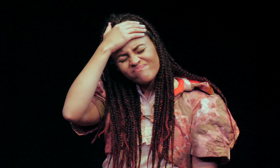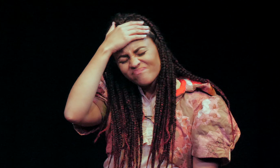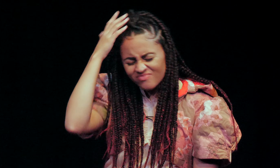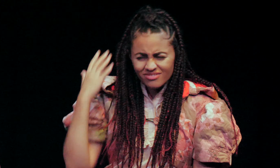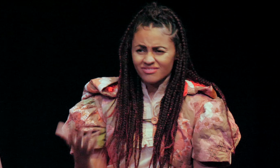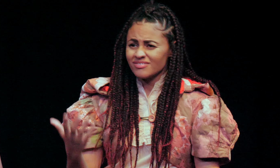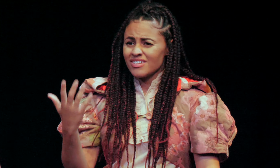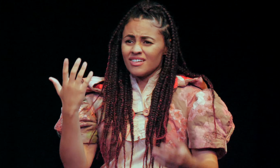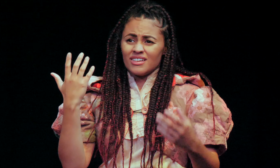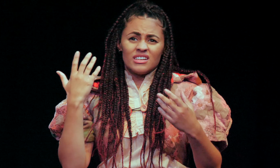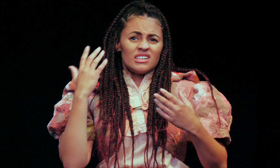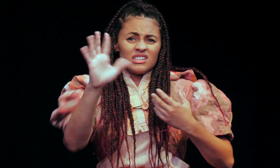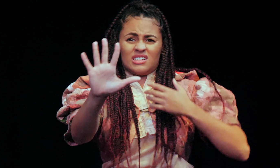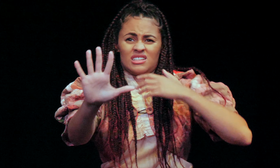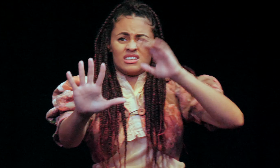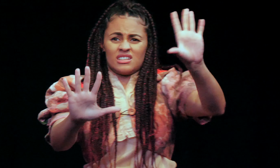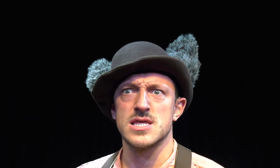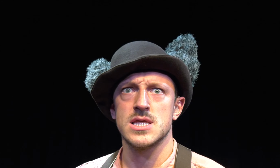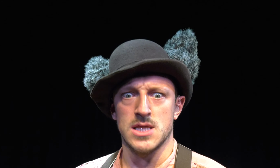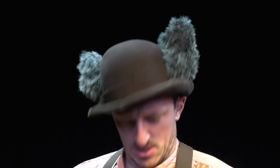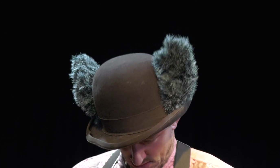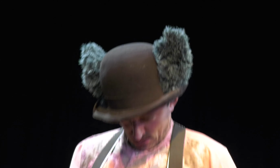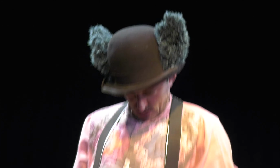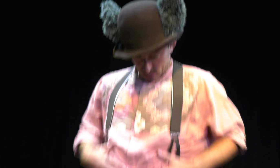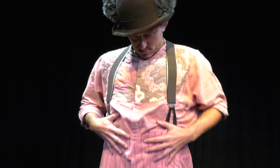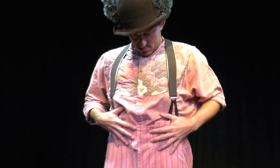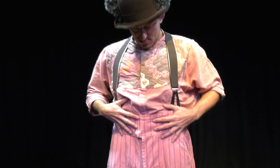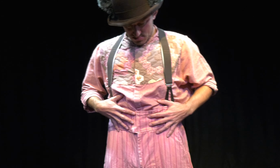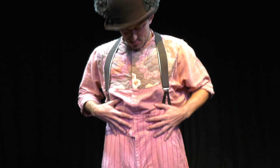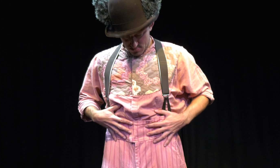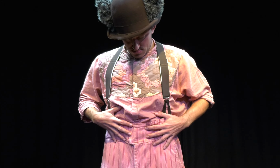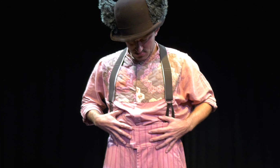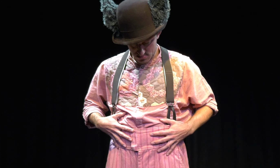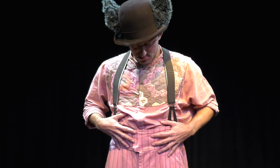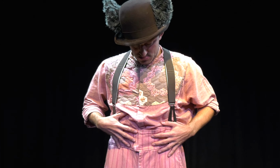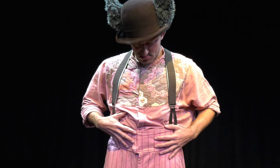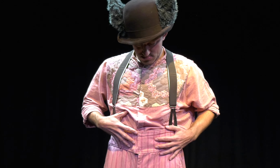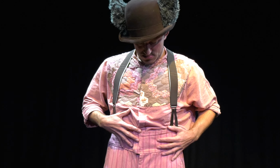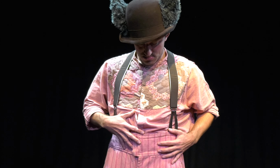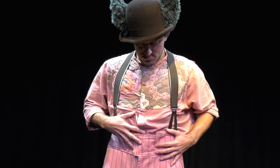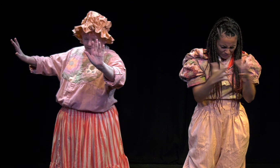And now were stuck here in his belly.